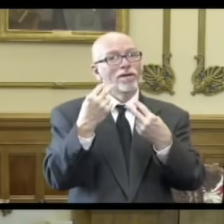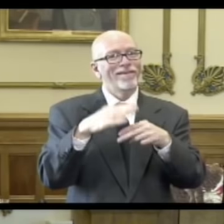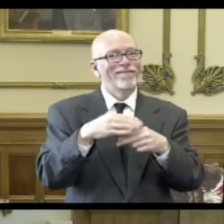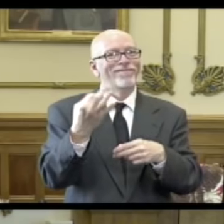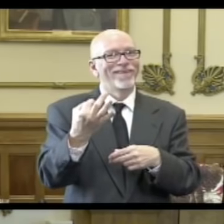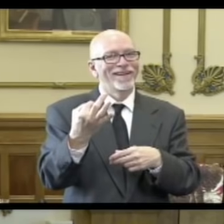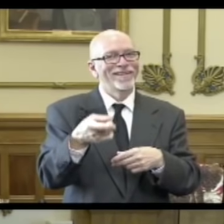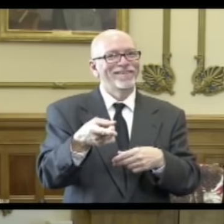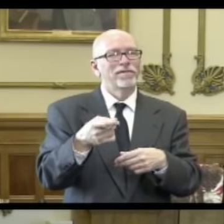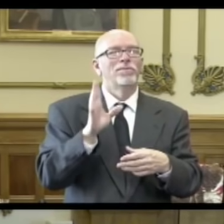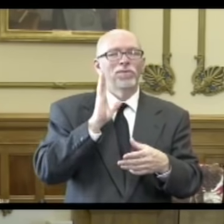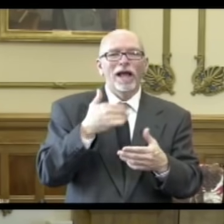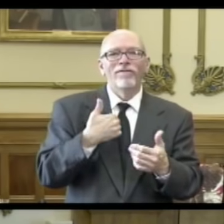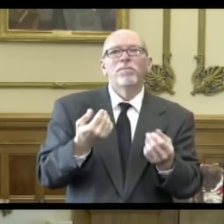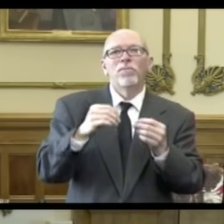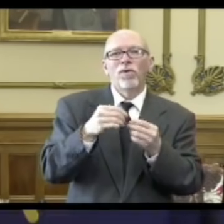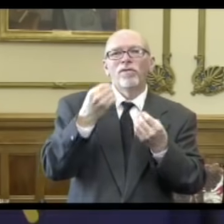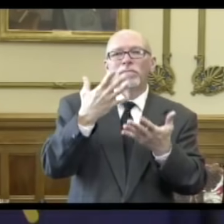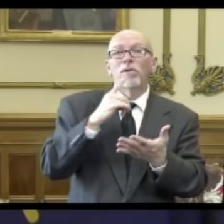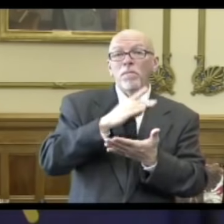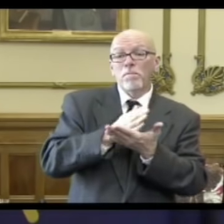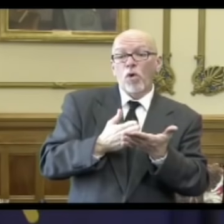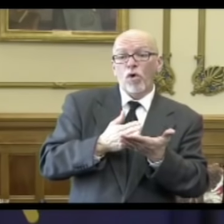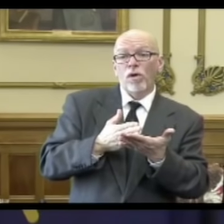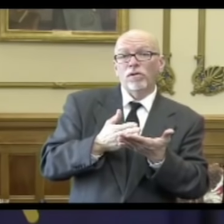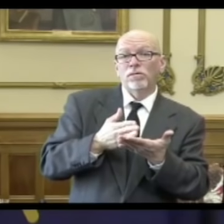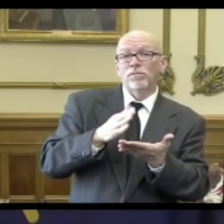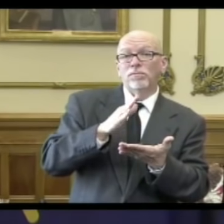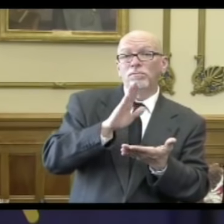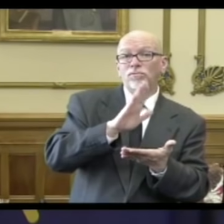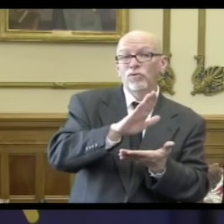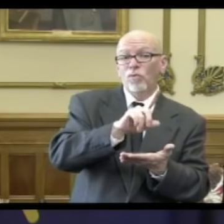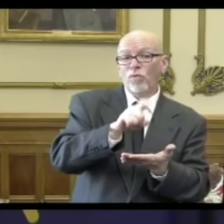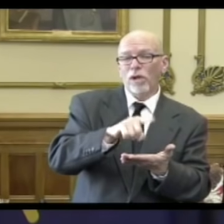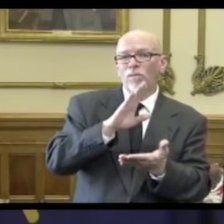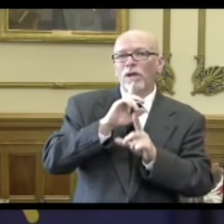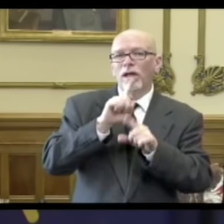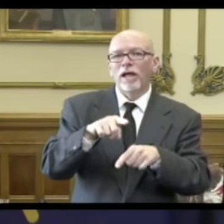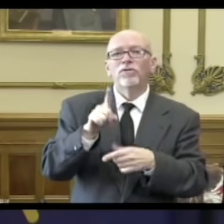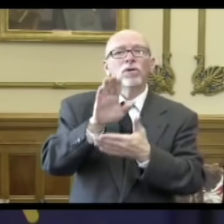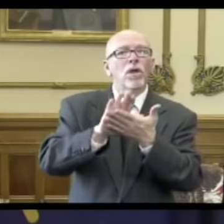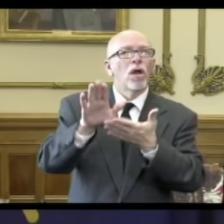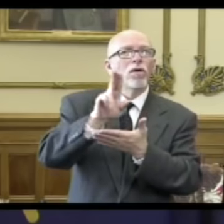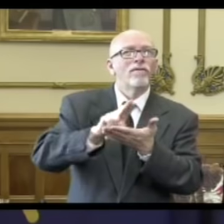ARE AT THAT TIME WERE LEADING IN INTO THAT TIME. SO STAY